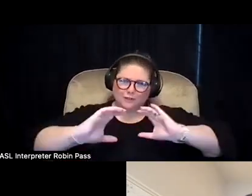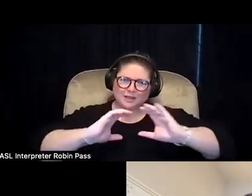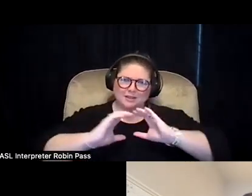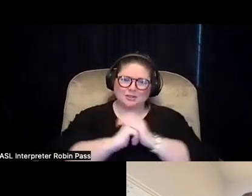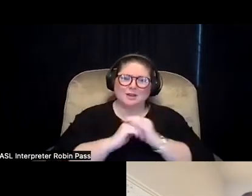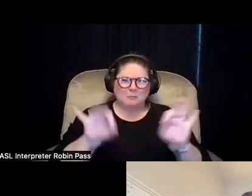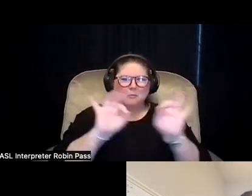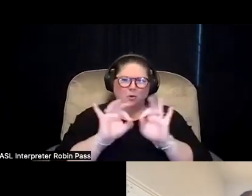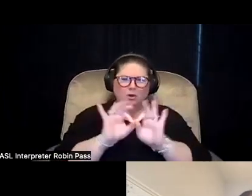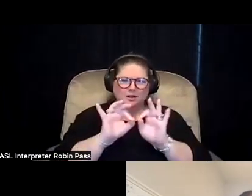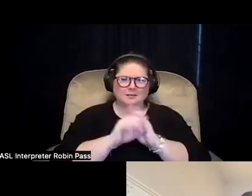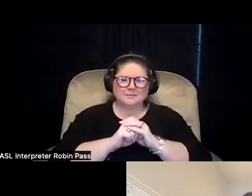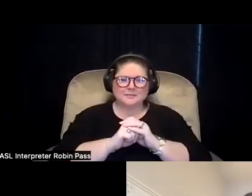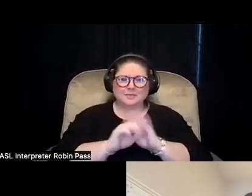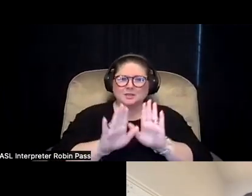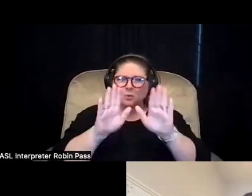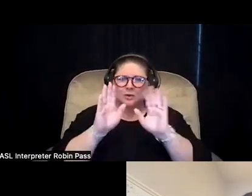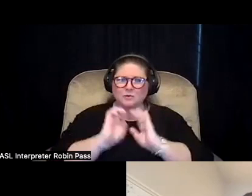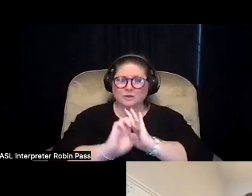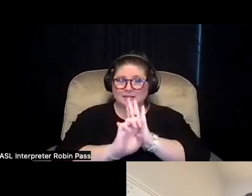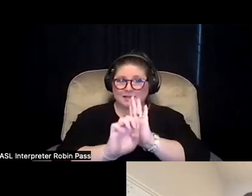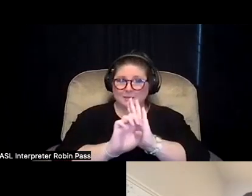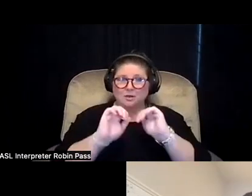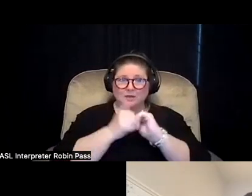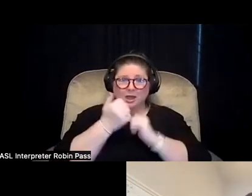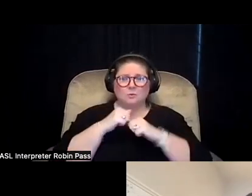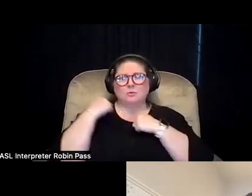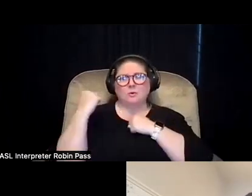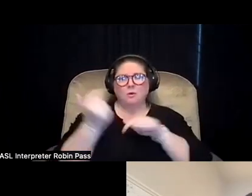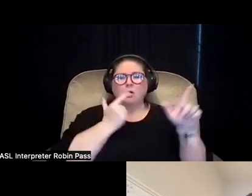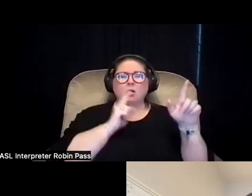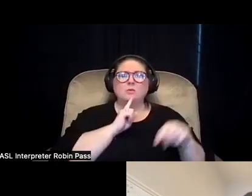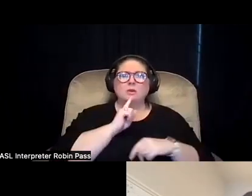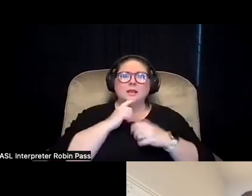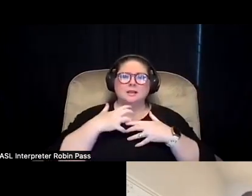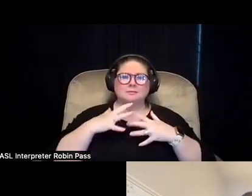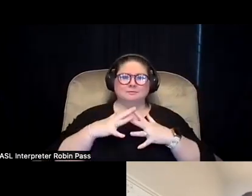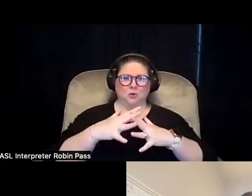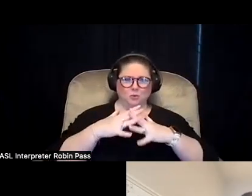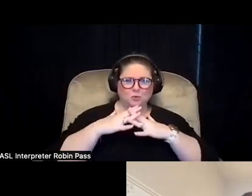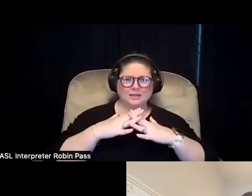it's a great example of how we are all wrestling with not just coming to terms with history again